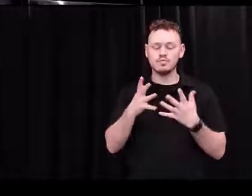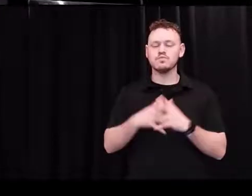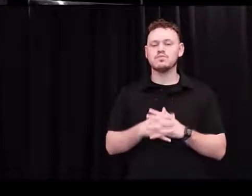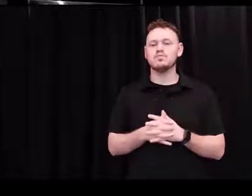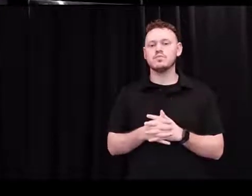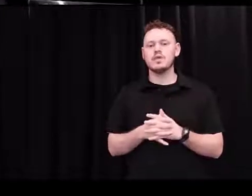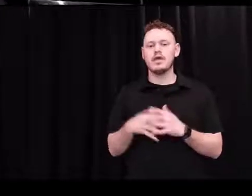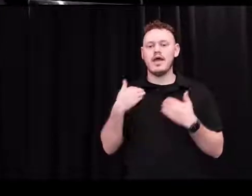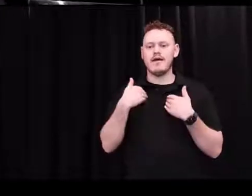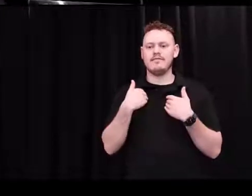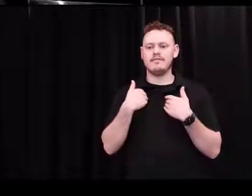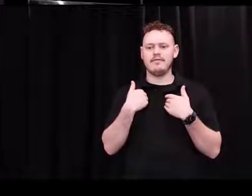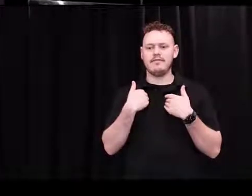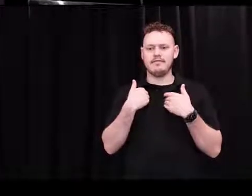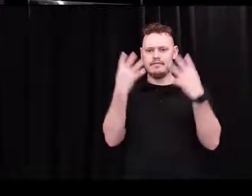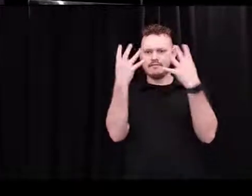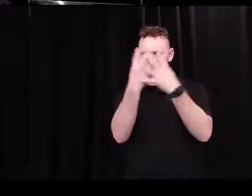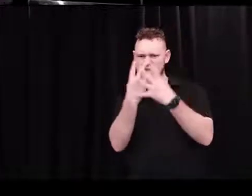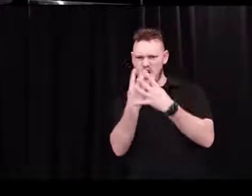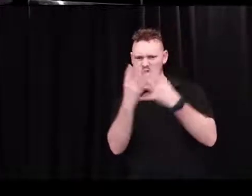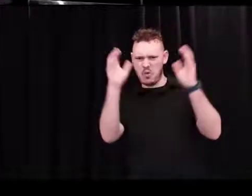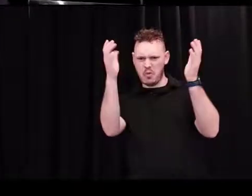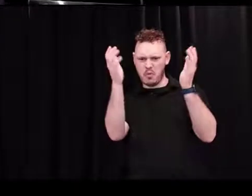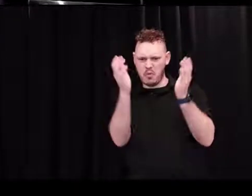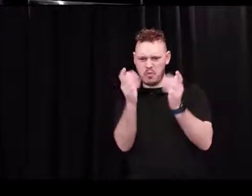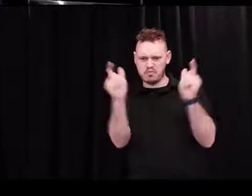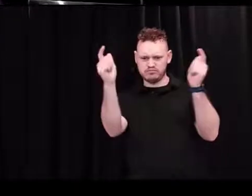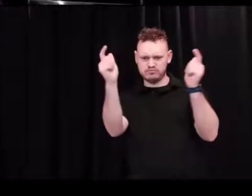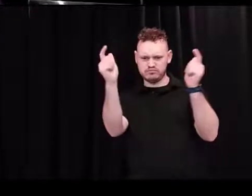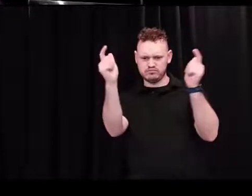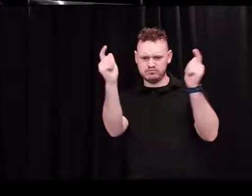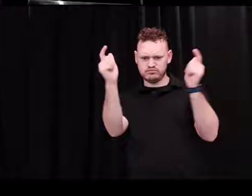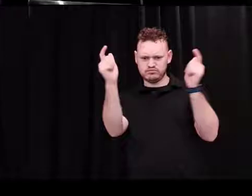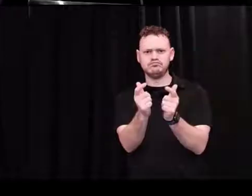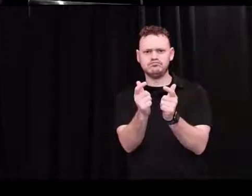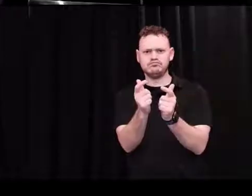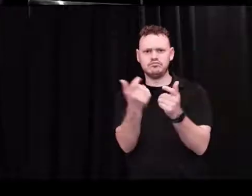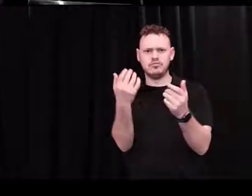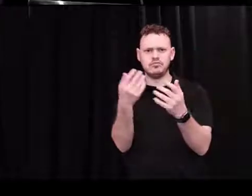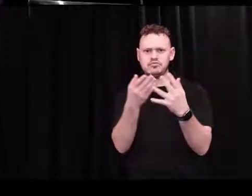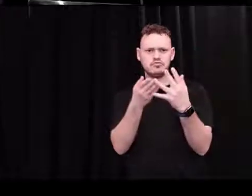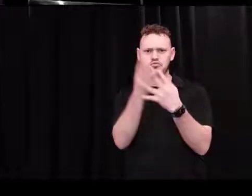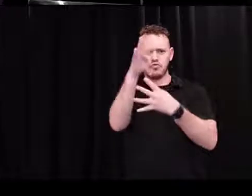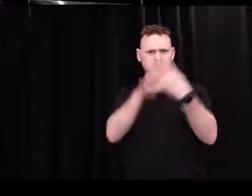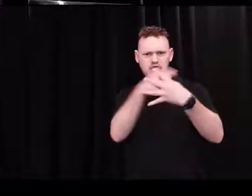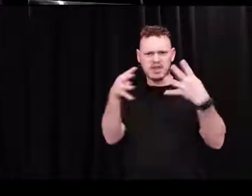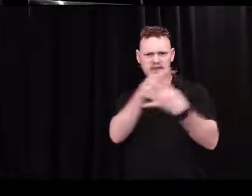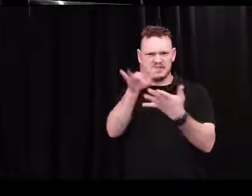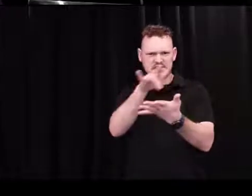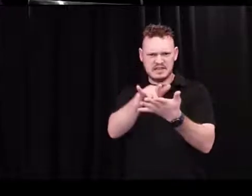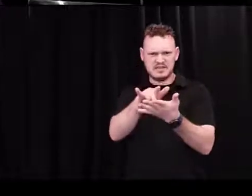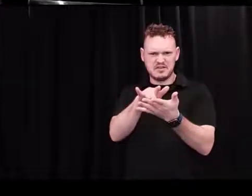They would funnel you into content through a grid in the center section and then you'd get